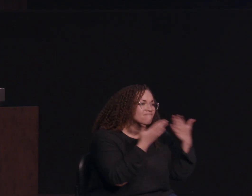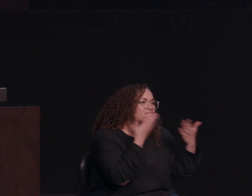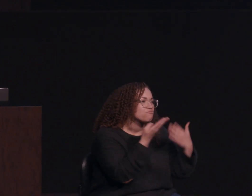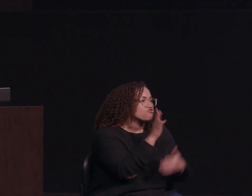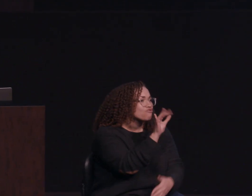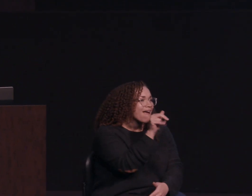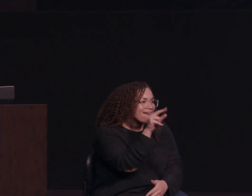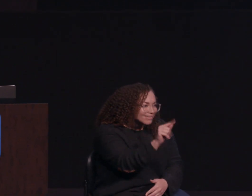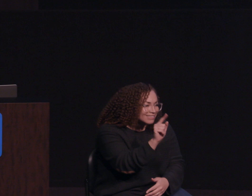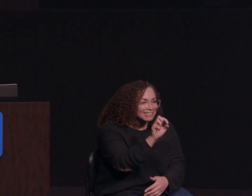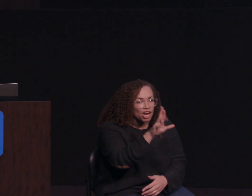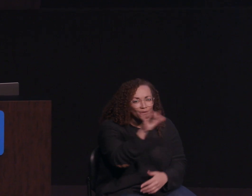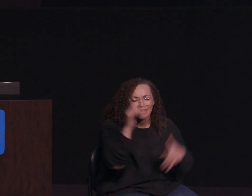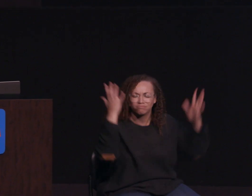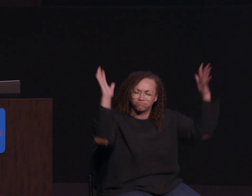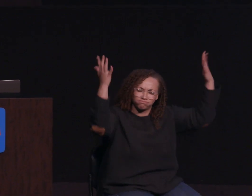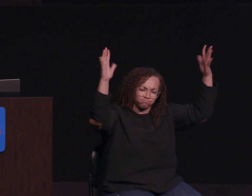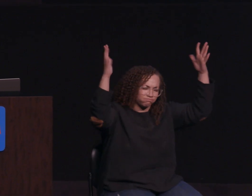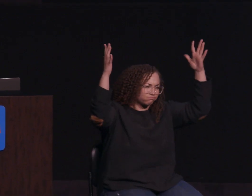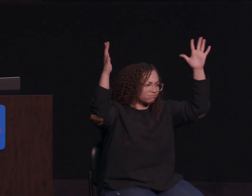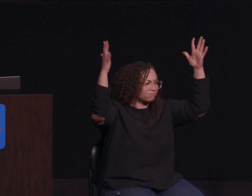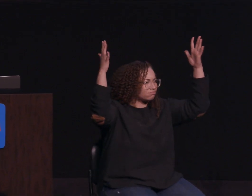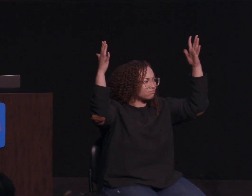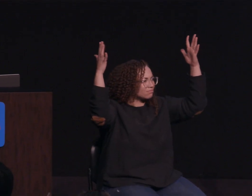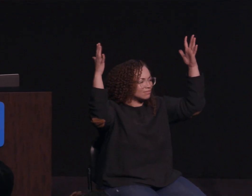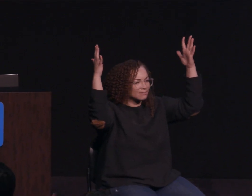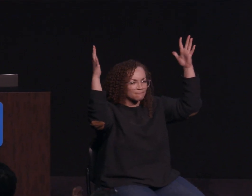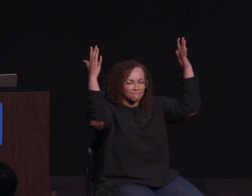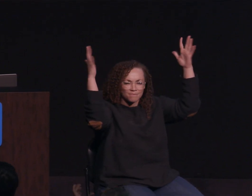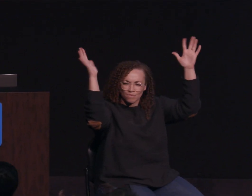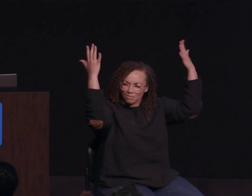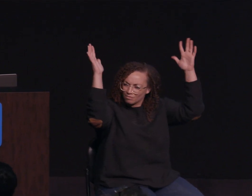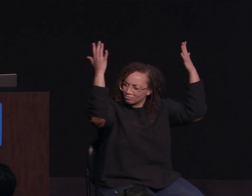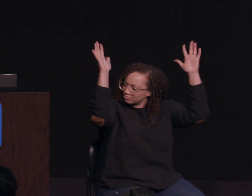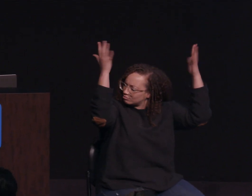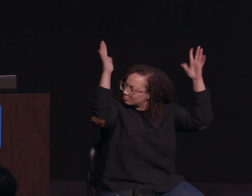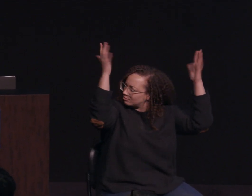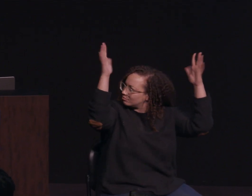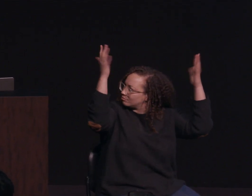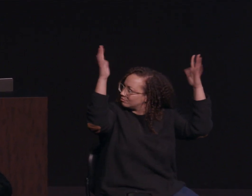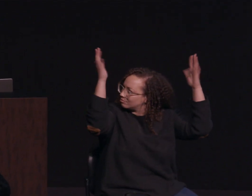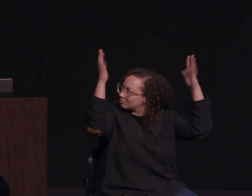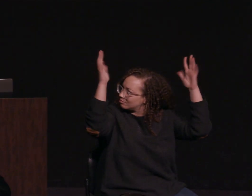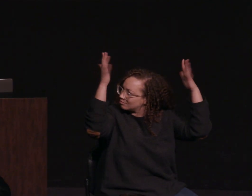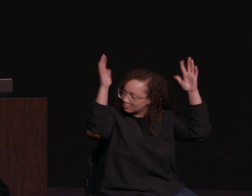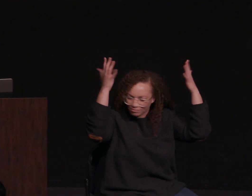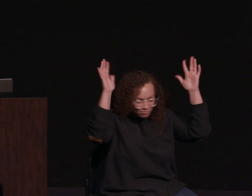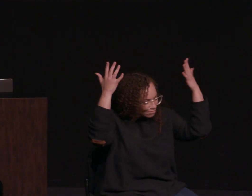[audience applauding] And all of today's panelists.